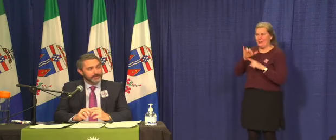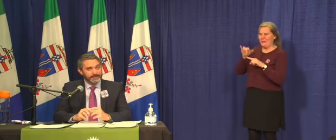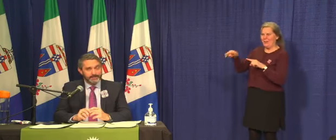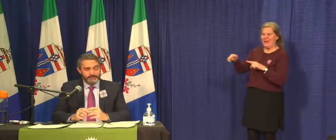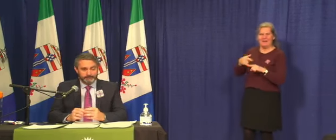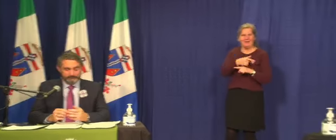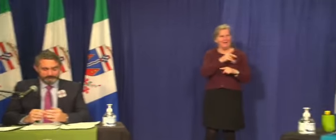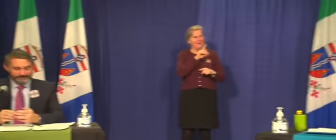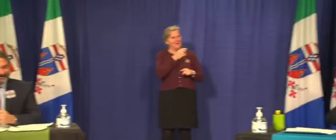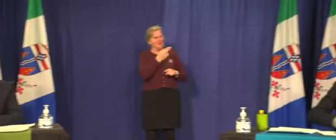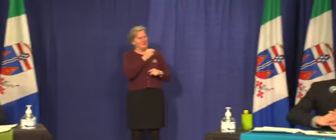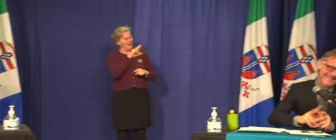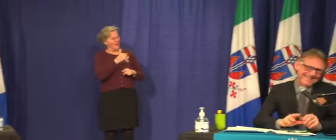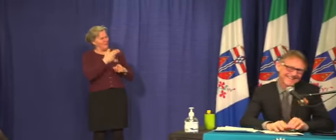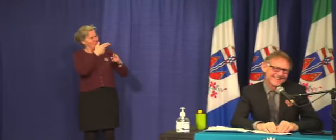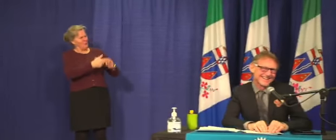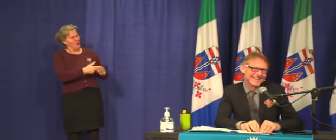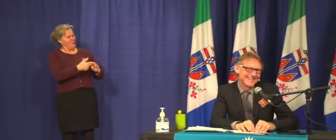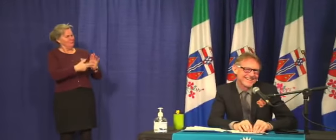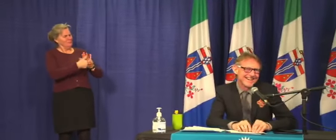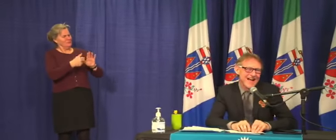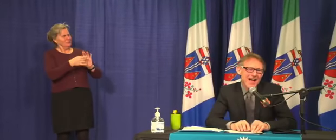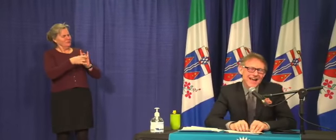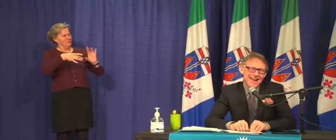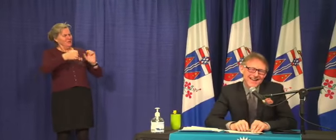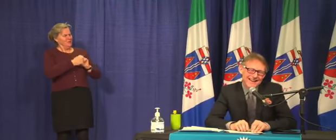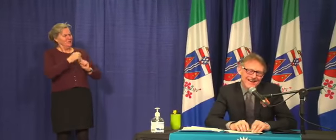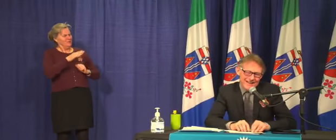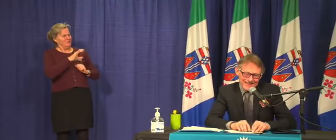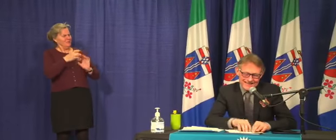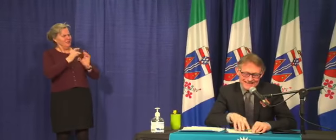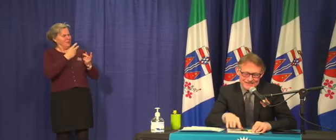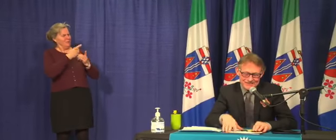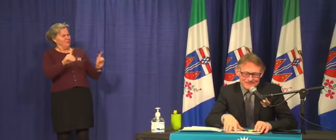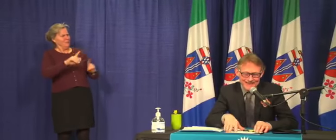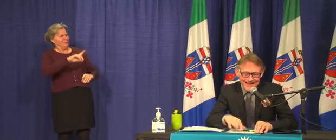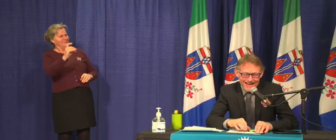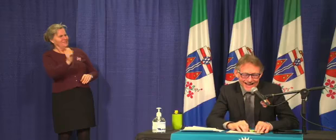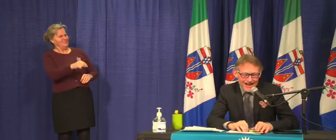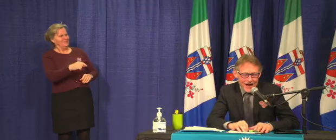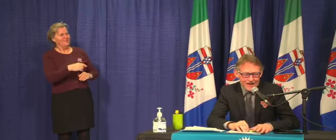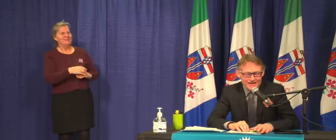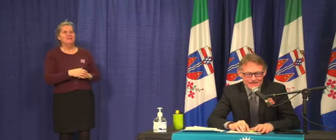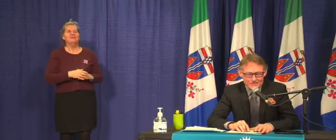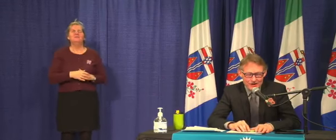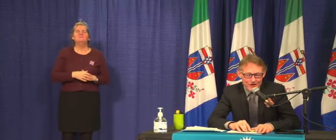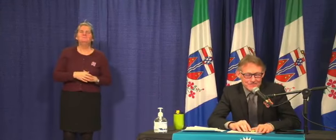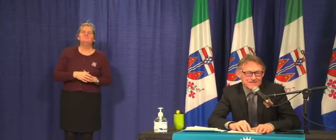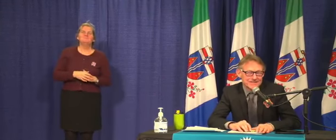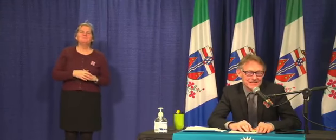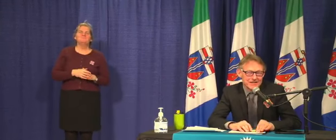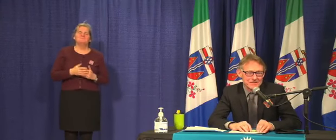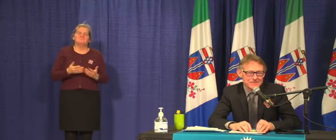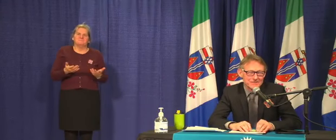DR HANLEY?